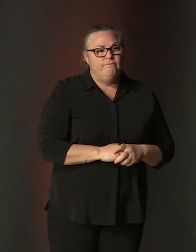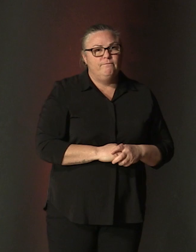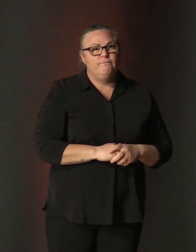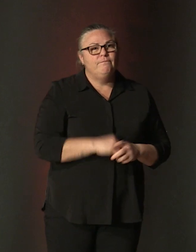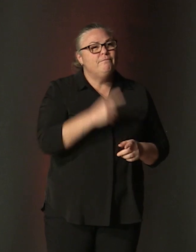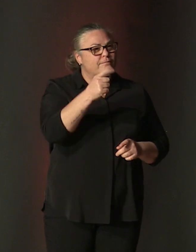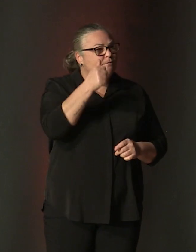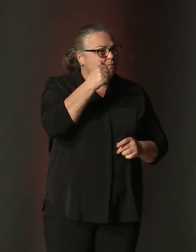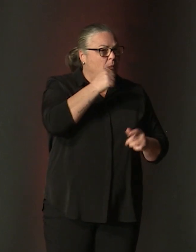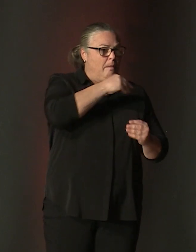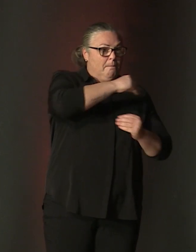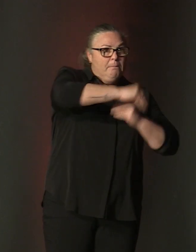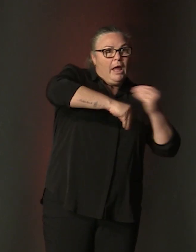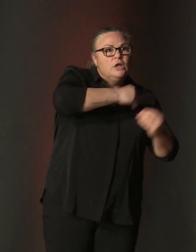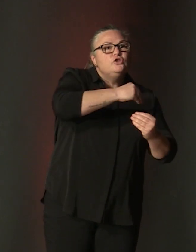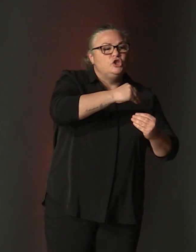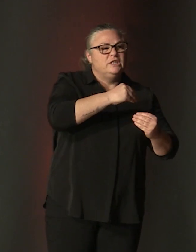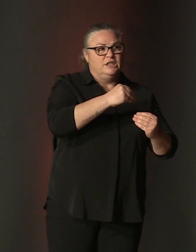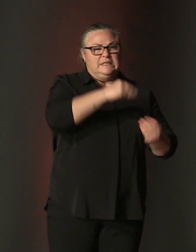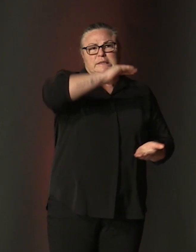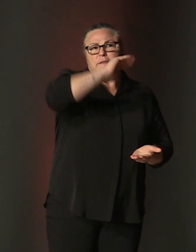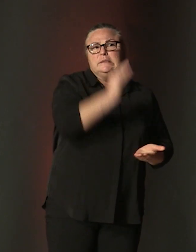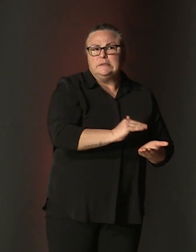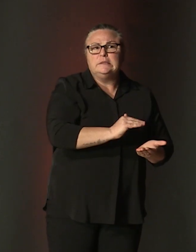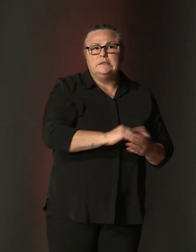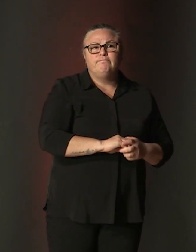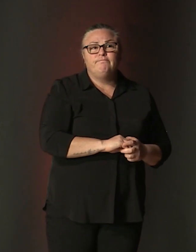When I get my morning tea here on campus, it's great to see